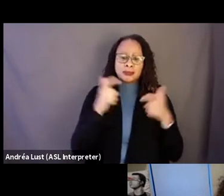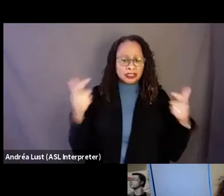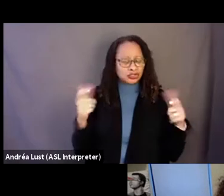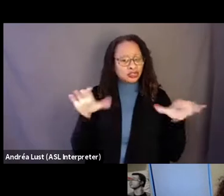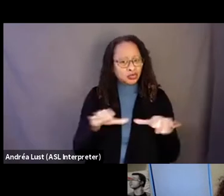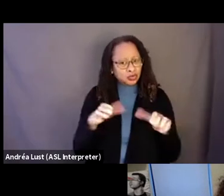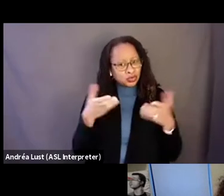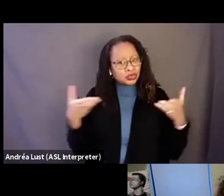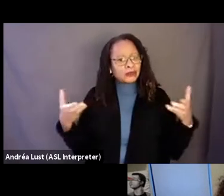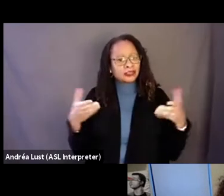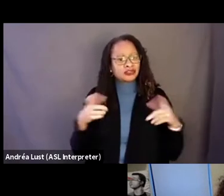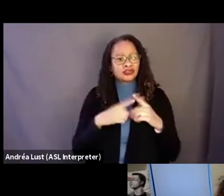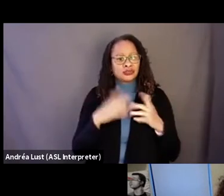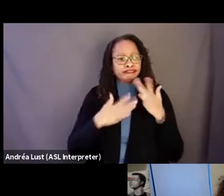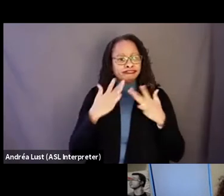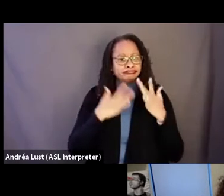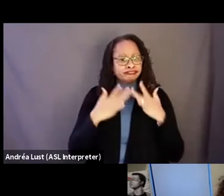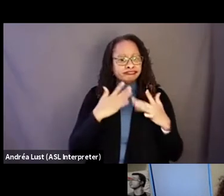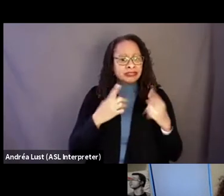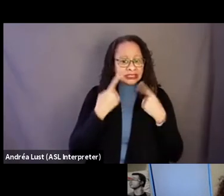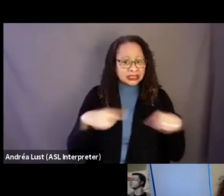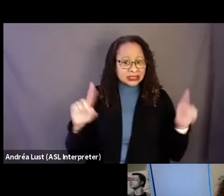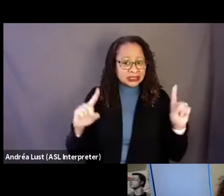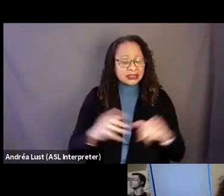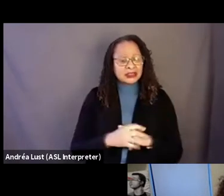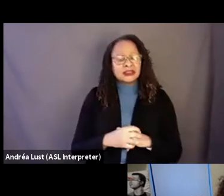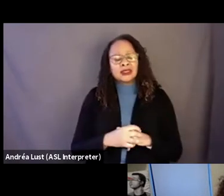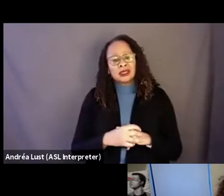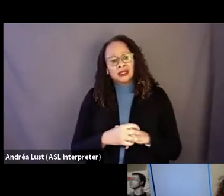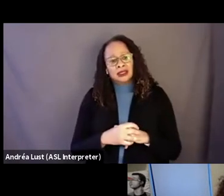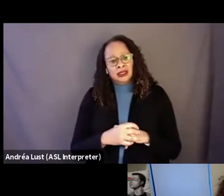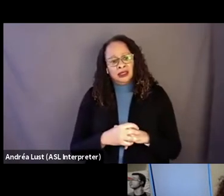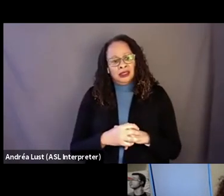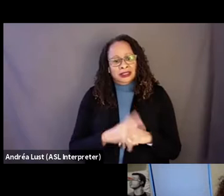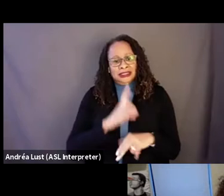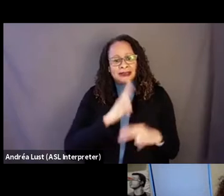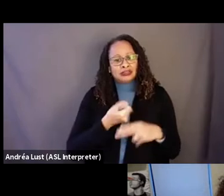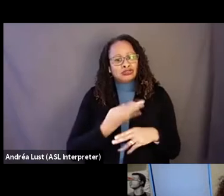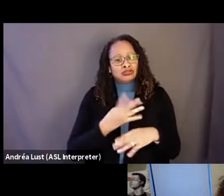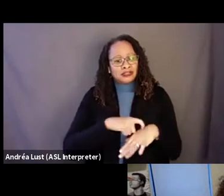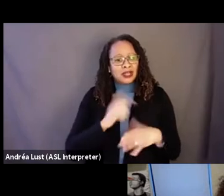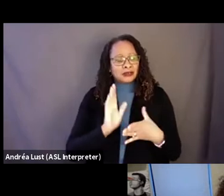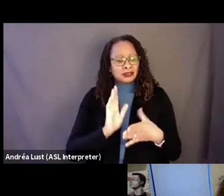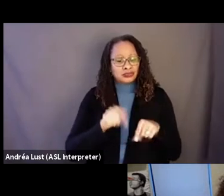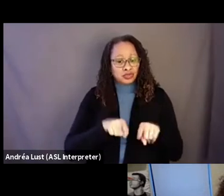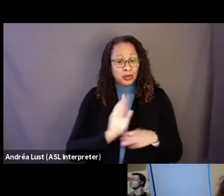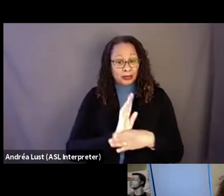just to barely get by. And, it's mentioned several times in the film, or you can see it the way